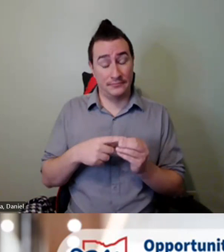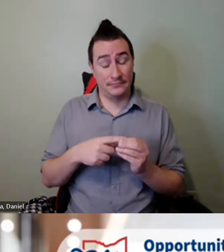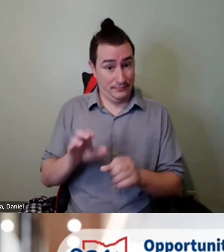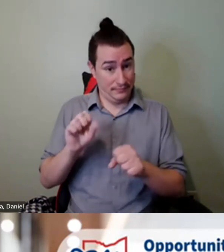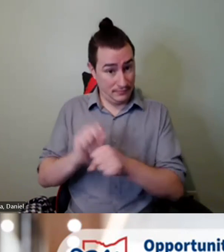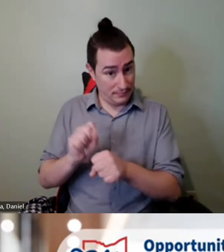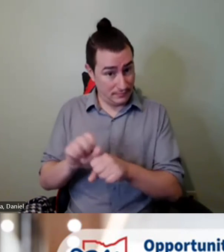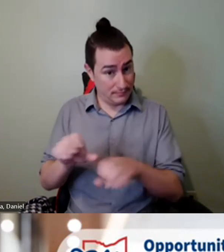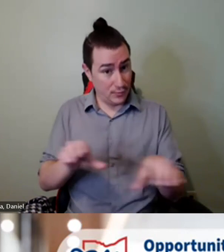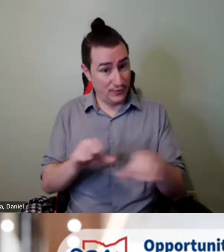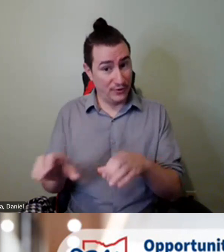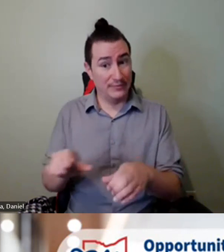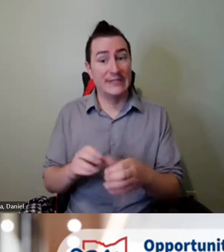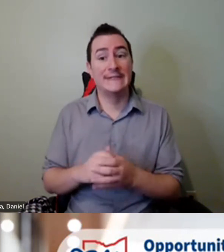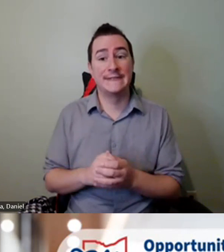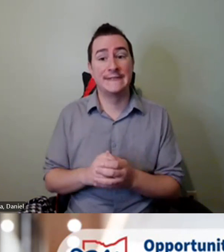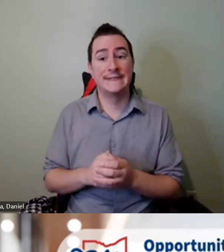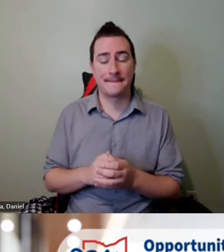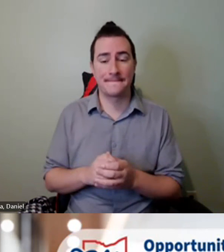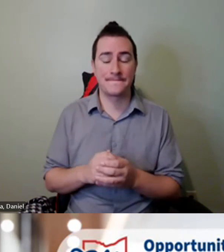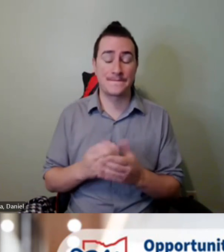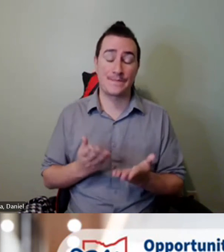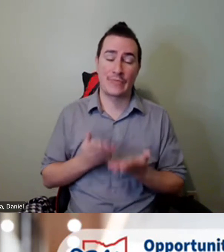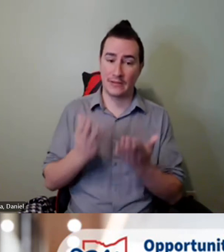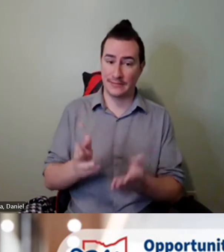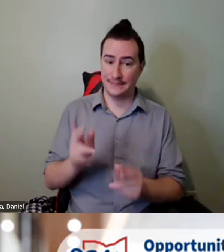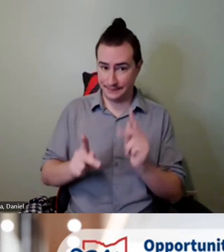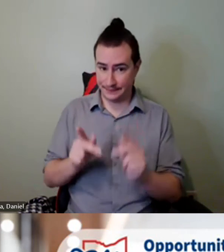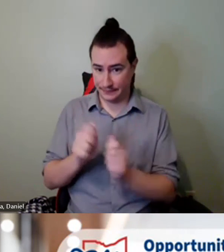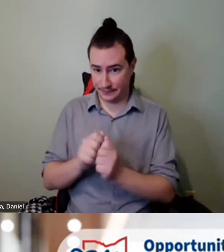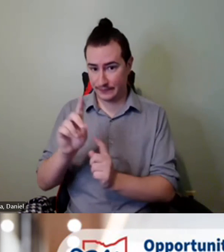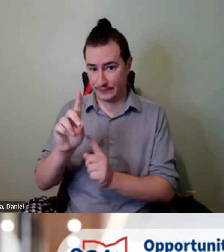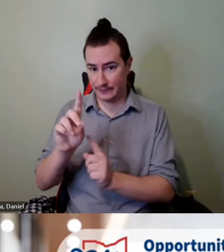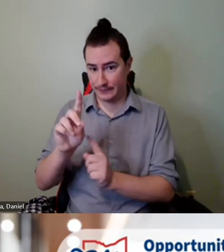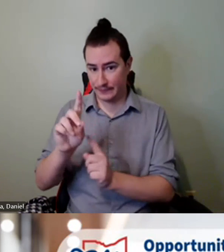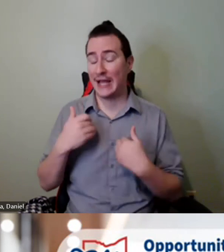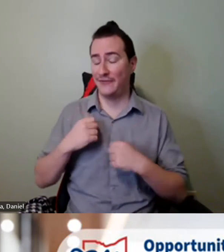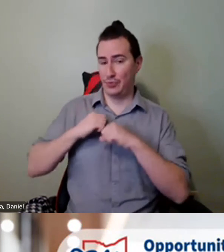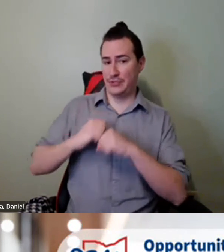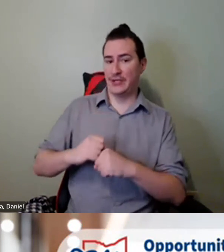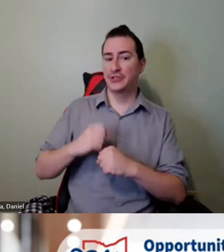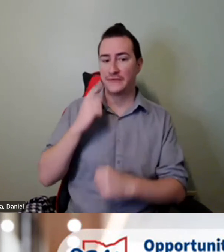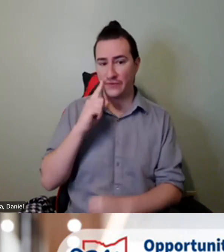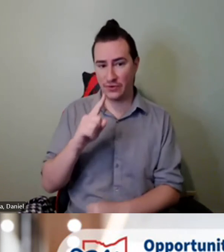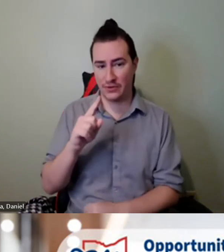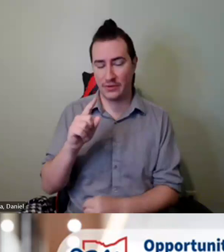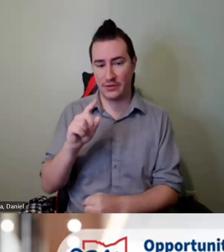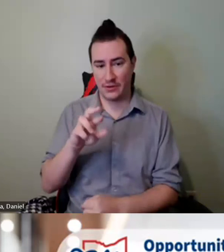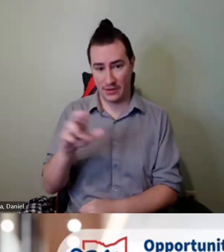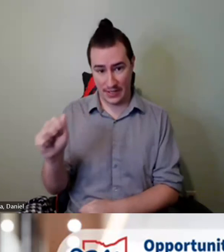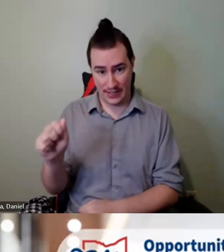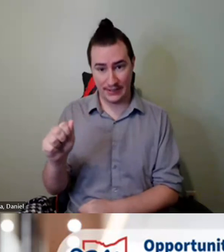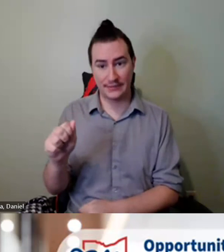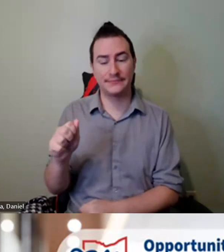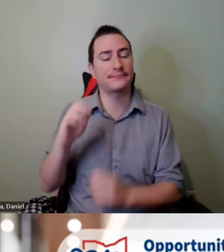individuals with disabilities to receive this protection for accommodations are expected to be qualified to perform the job,